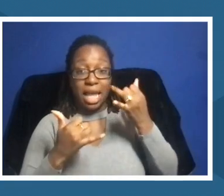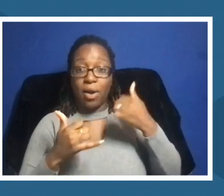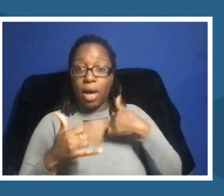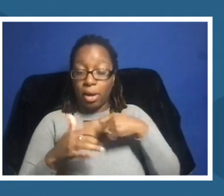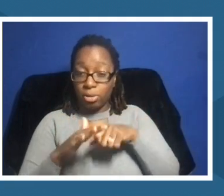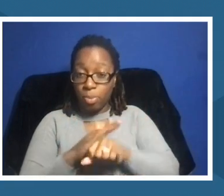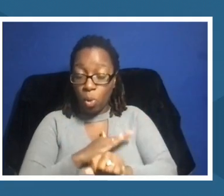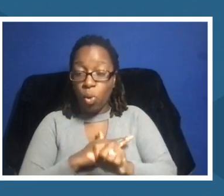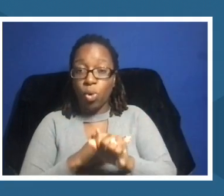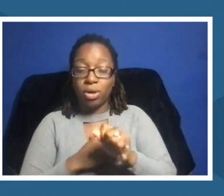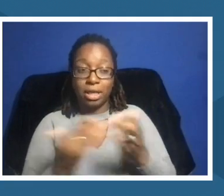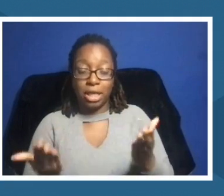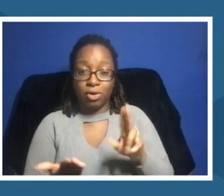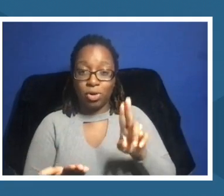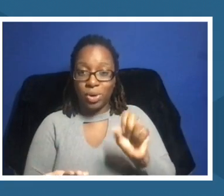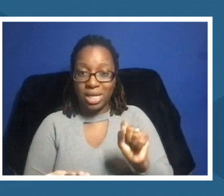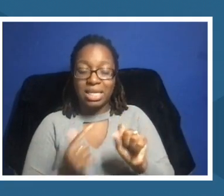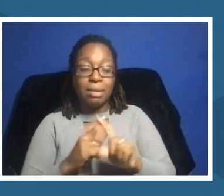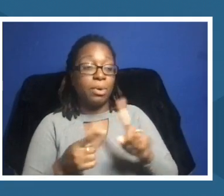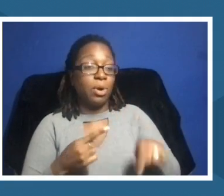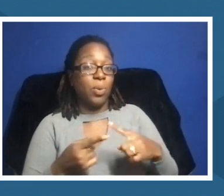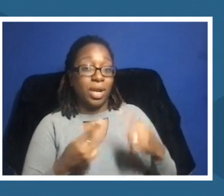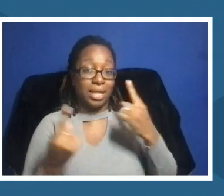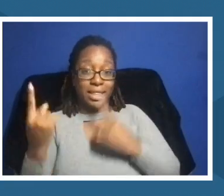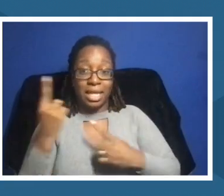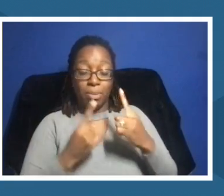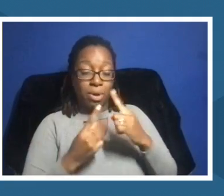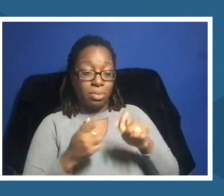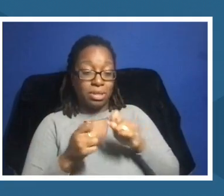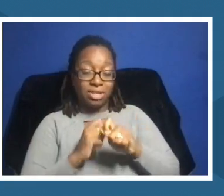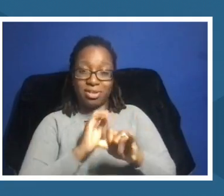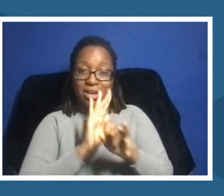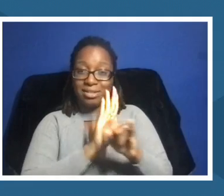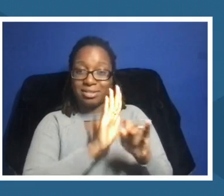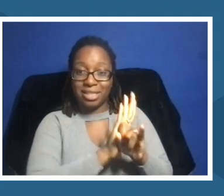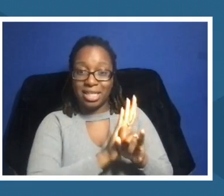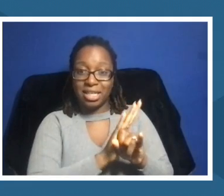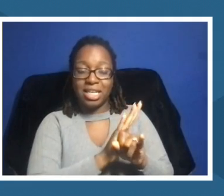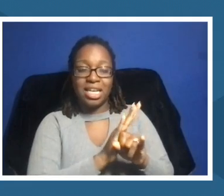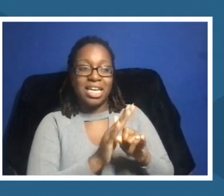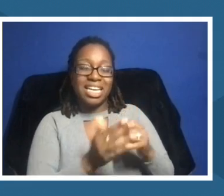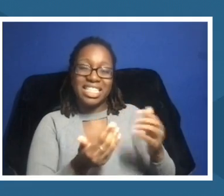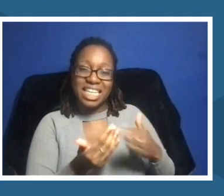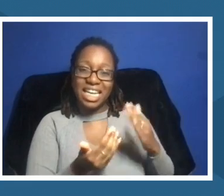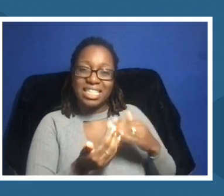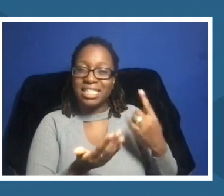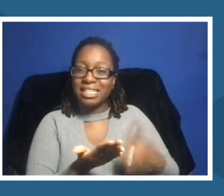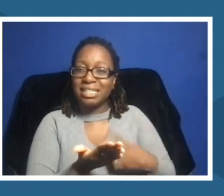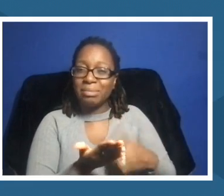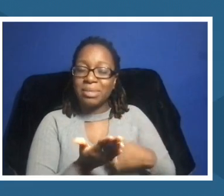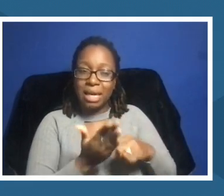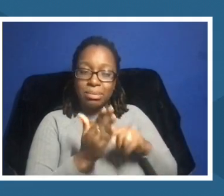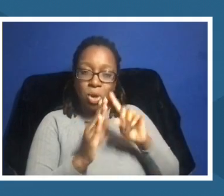think through these identities it's easy to isolate things just through a racial